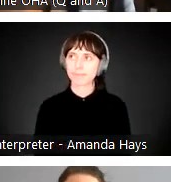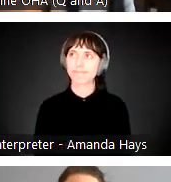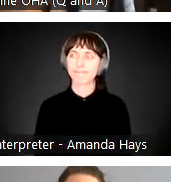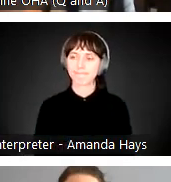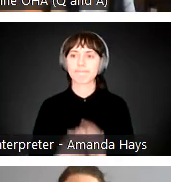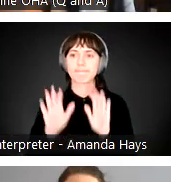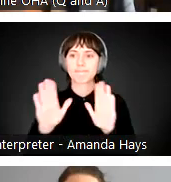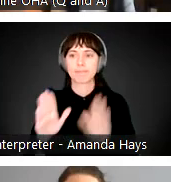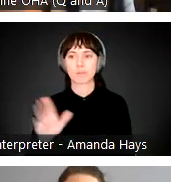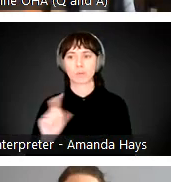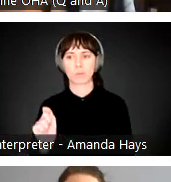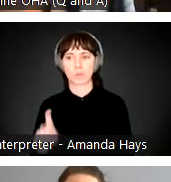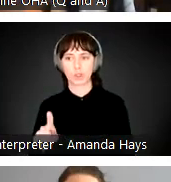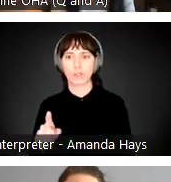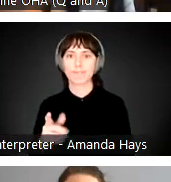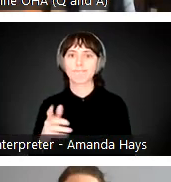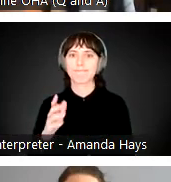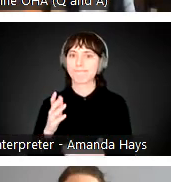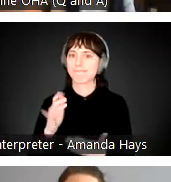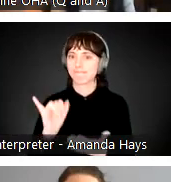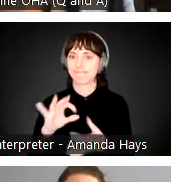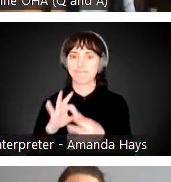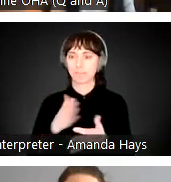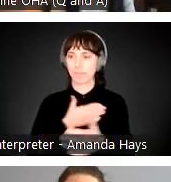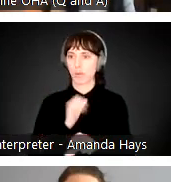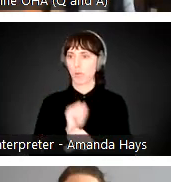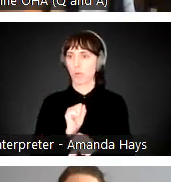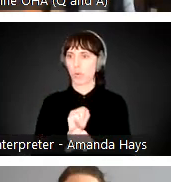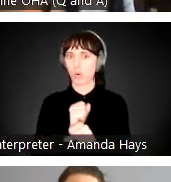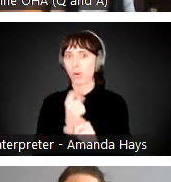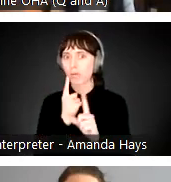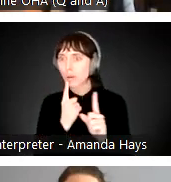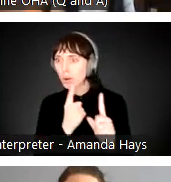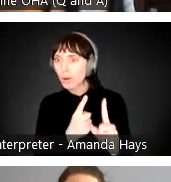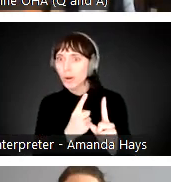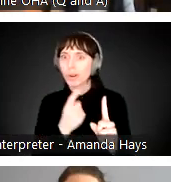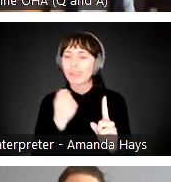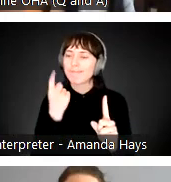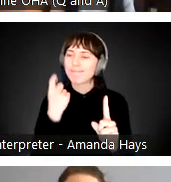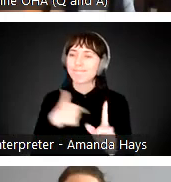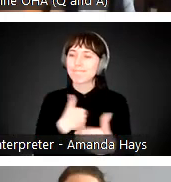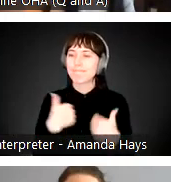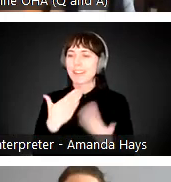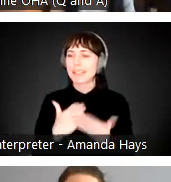an important part of what, the work that I want to be able to do. Right? I mean, we've given some fancy terms to this,